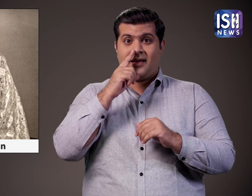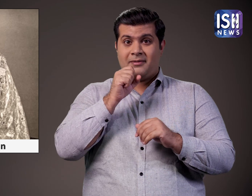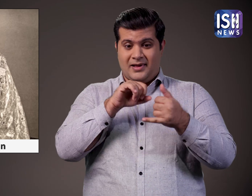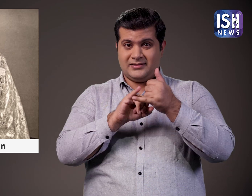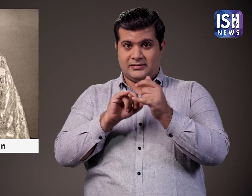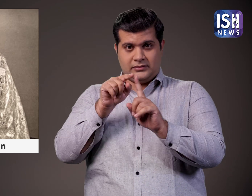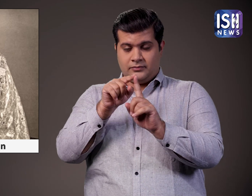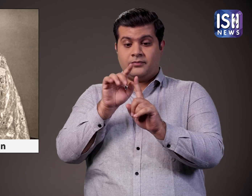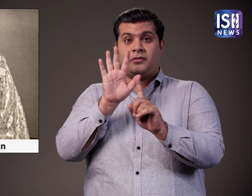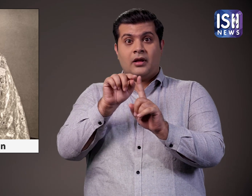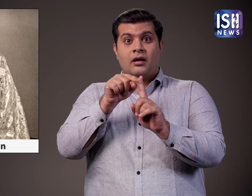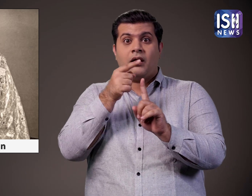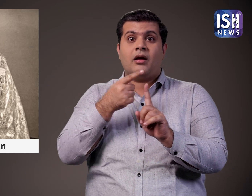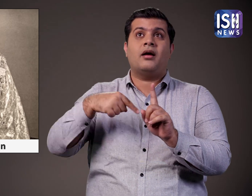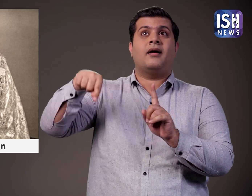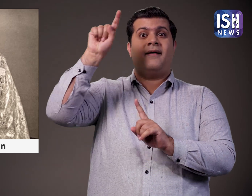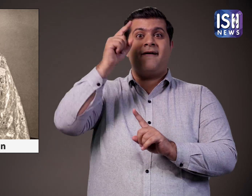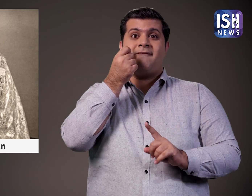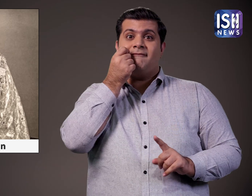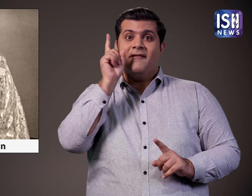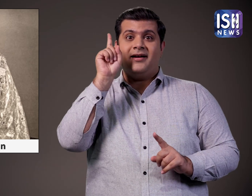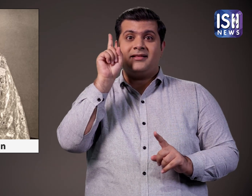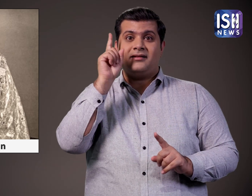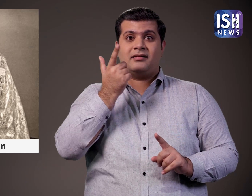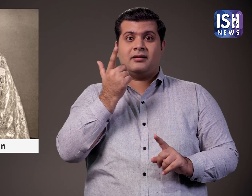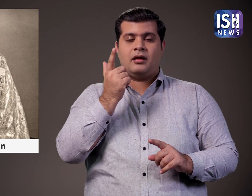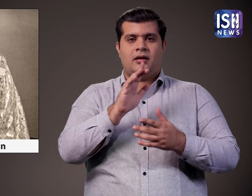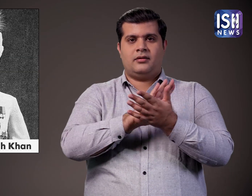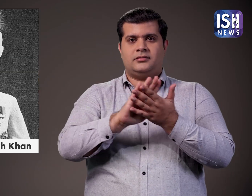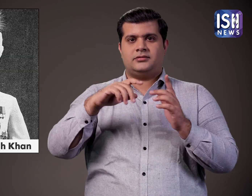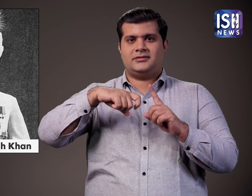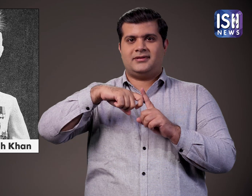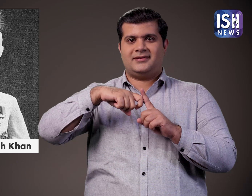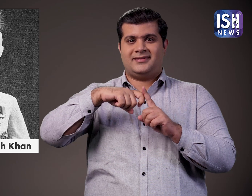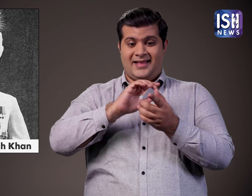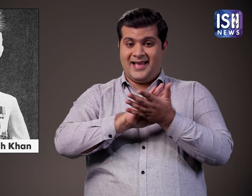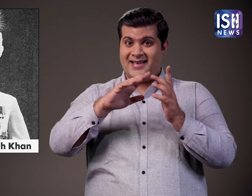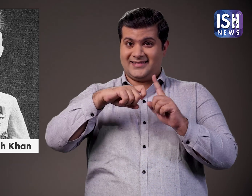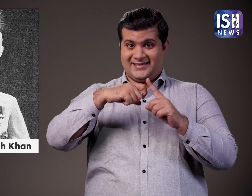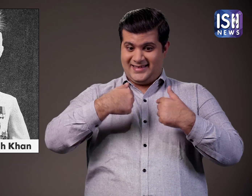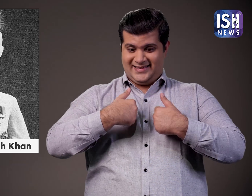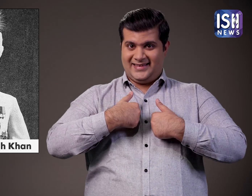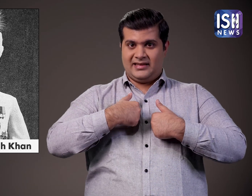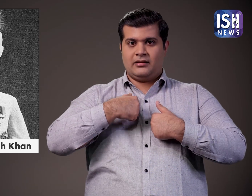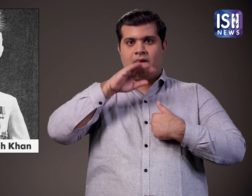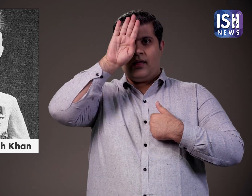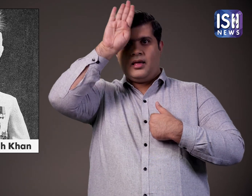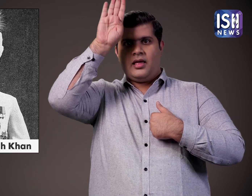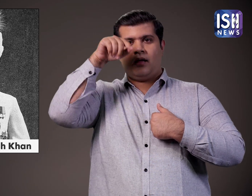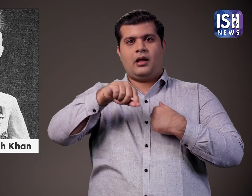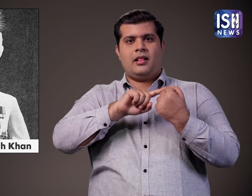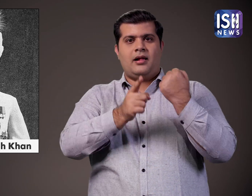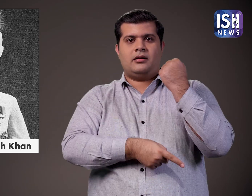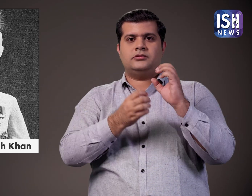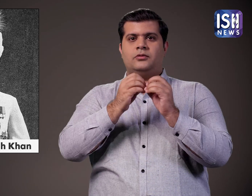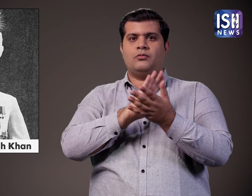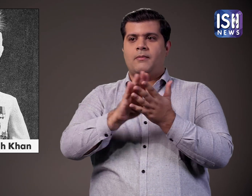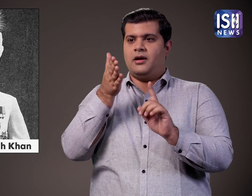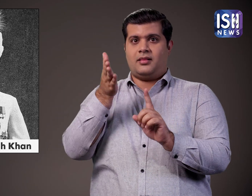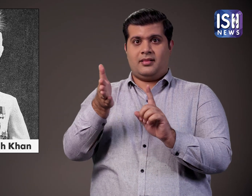Sajida Sultan's father was Nawab Hamidullah Khan, the last ruler of Bhopal.